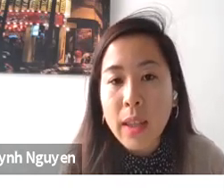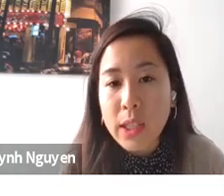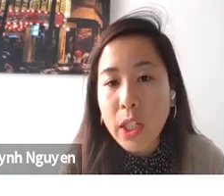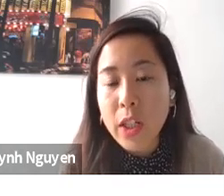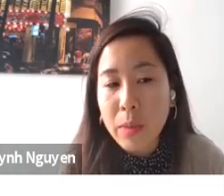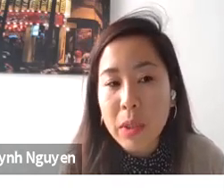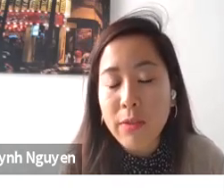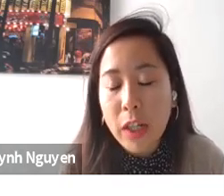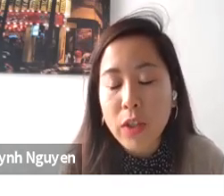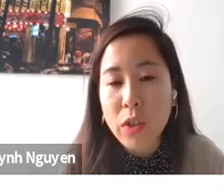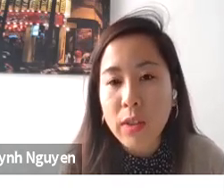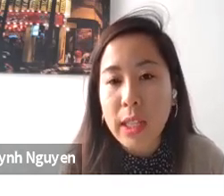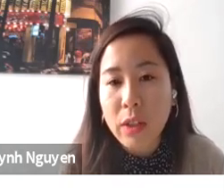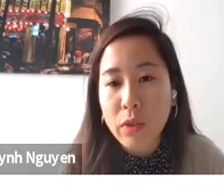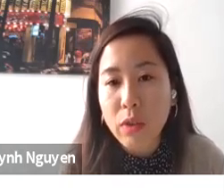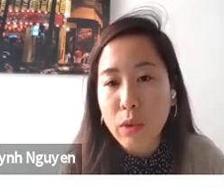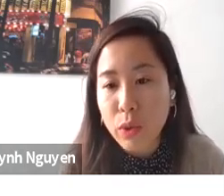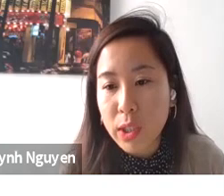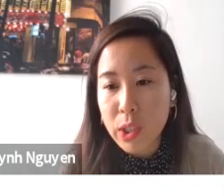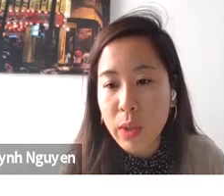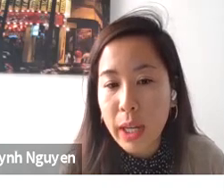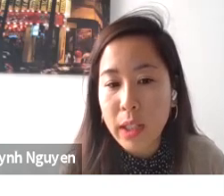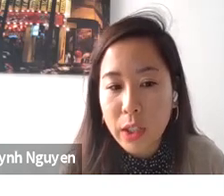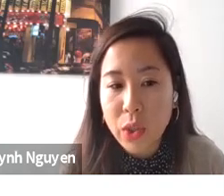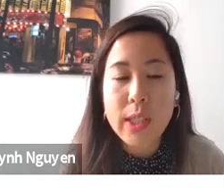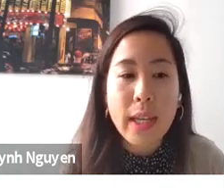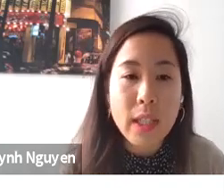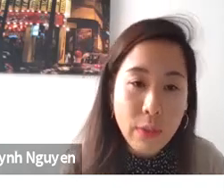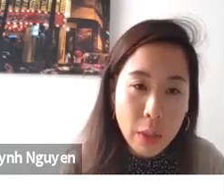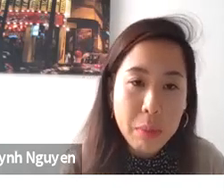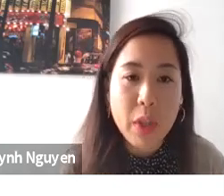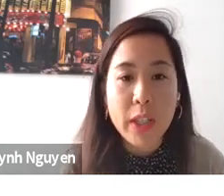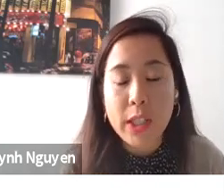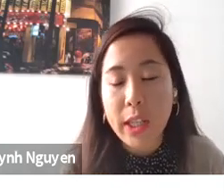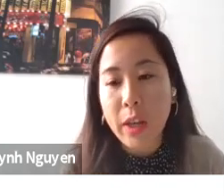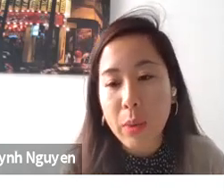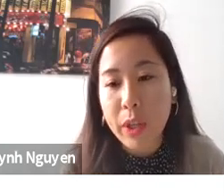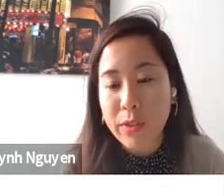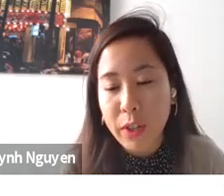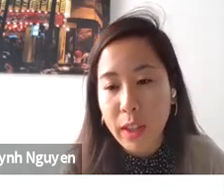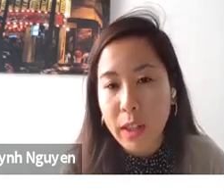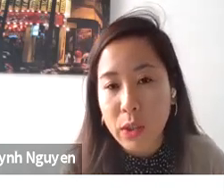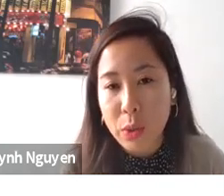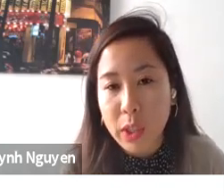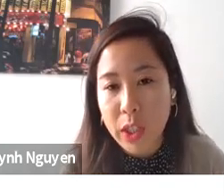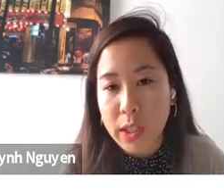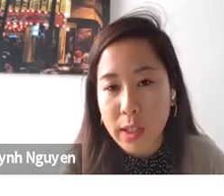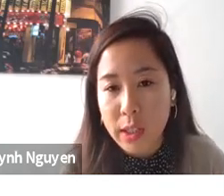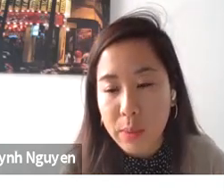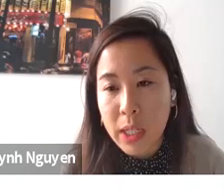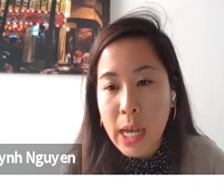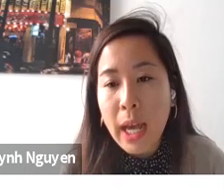this year adopted a very strong set of conclusions to guide countries and development partners in their work of strengthening social protection systems